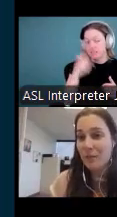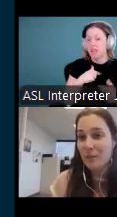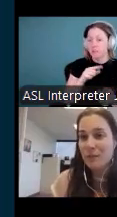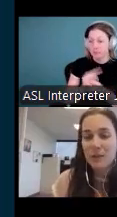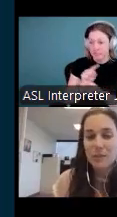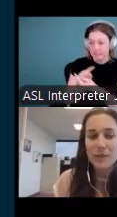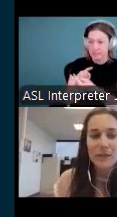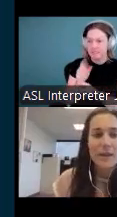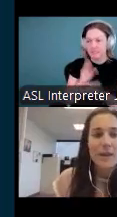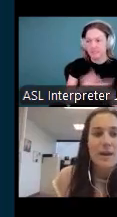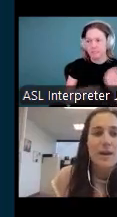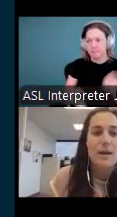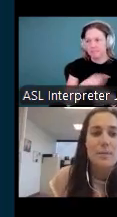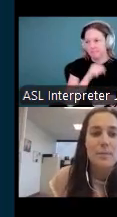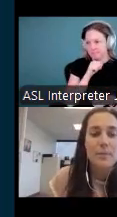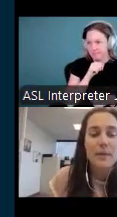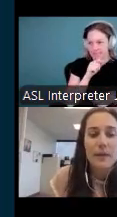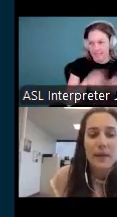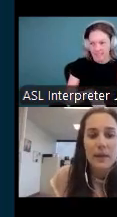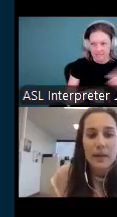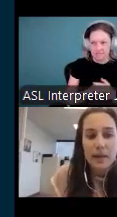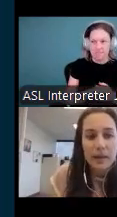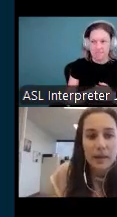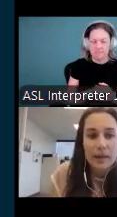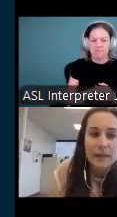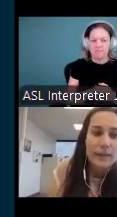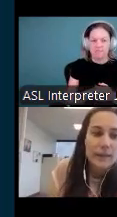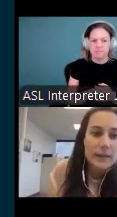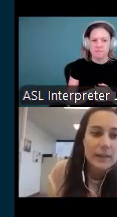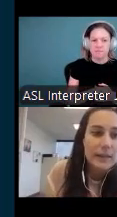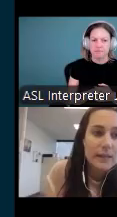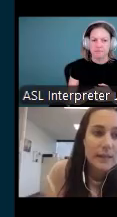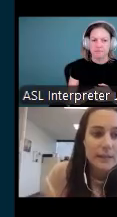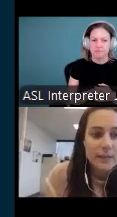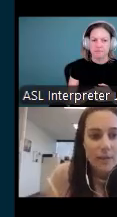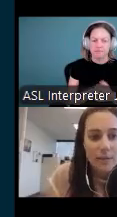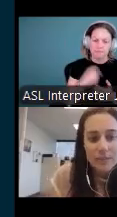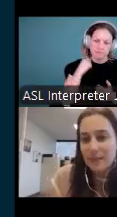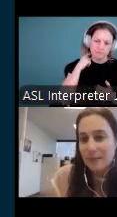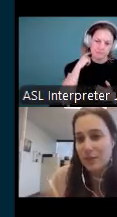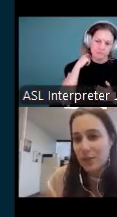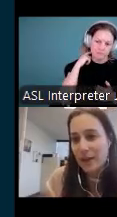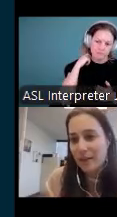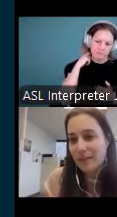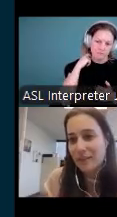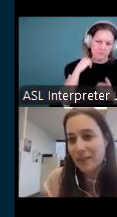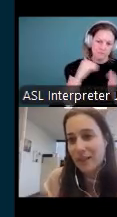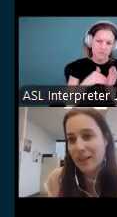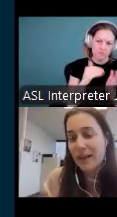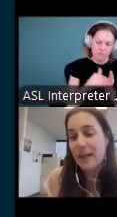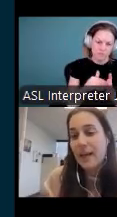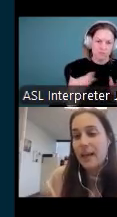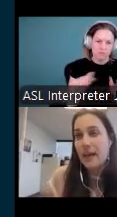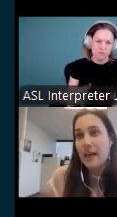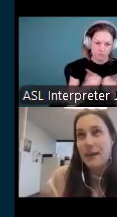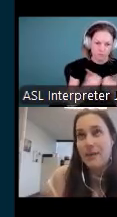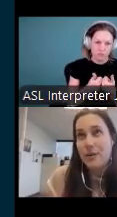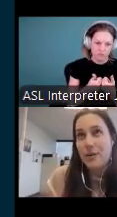able to meet with, but that is oftentimes challenging, knowing